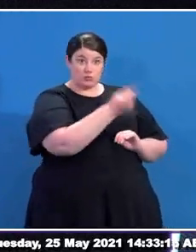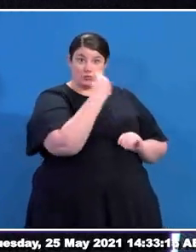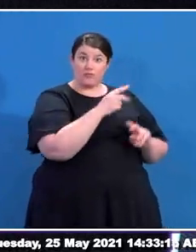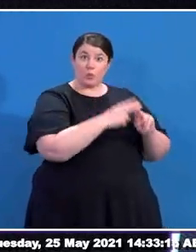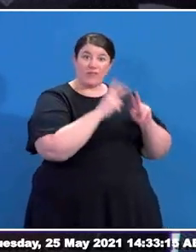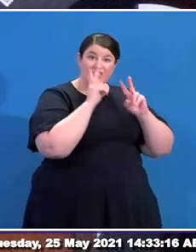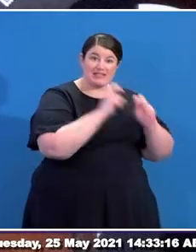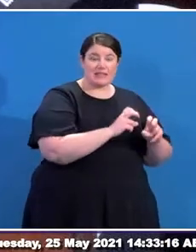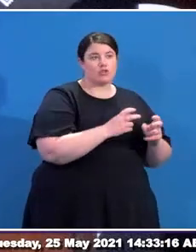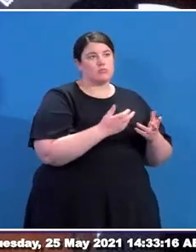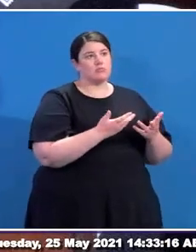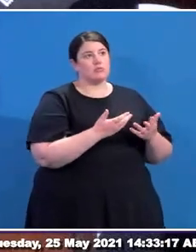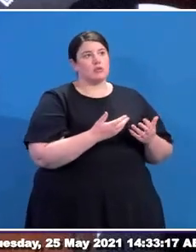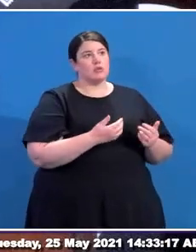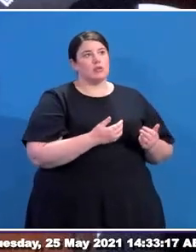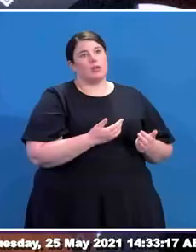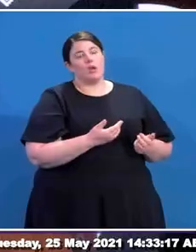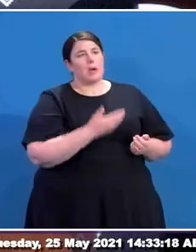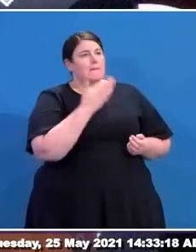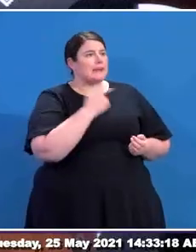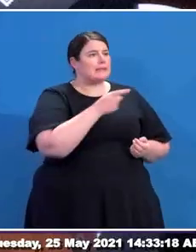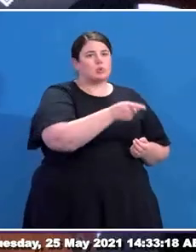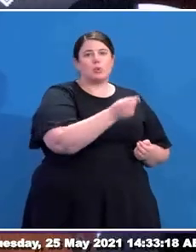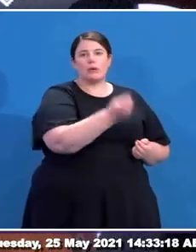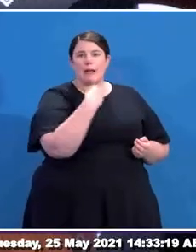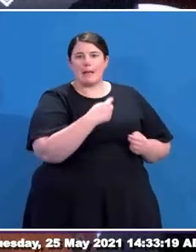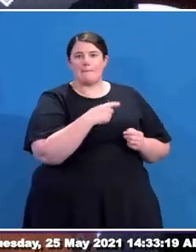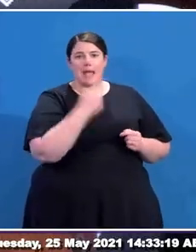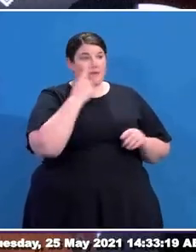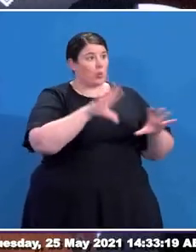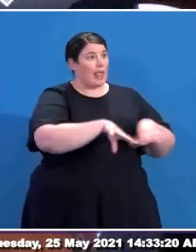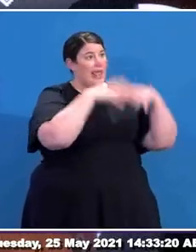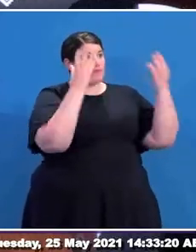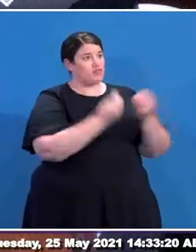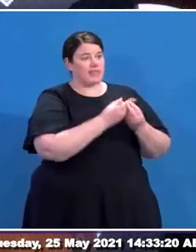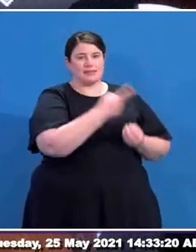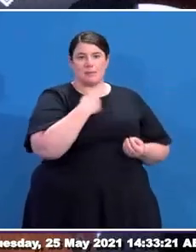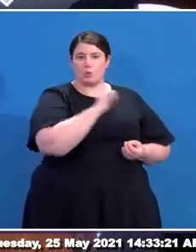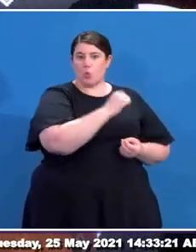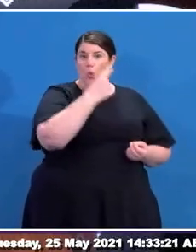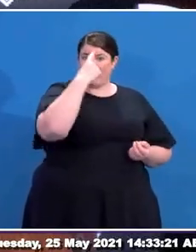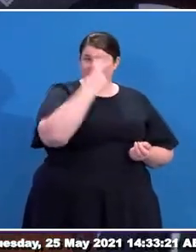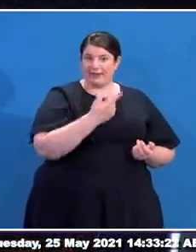example, Jennie, come and have a look at everything and tell us what you think. It's not that type of investigation? No.